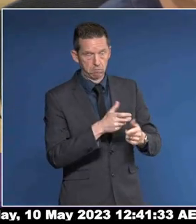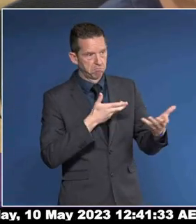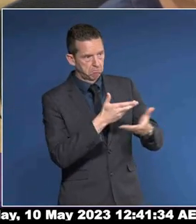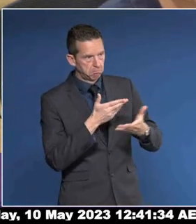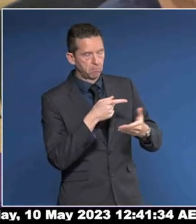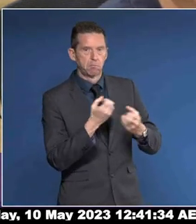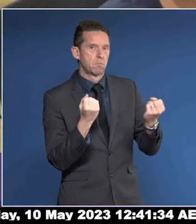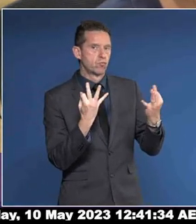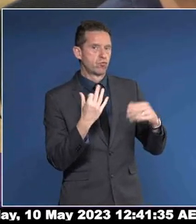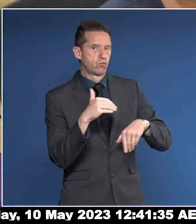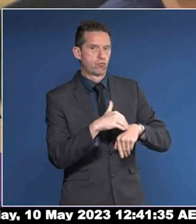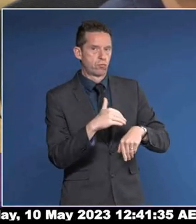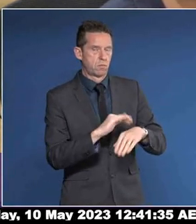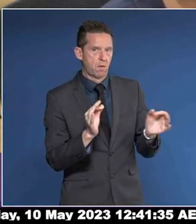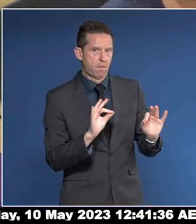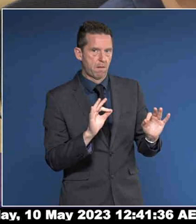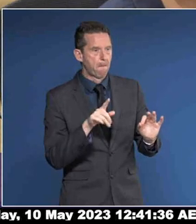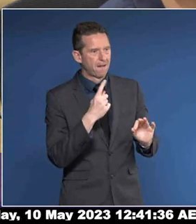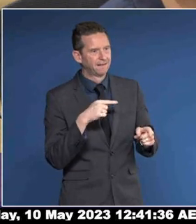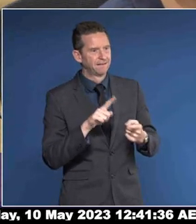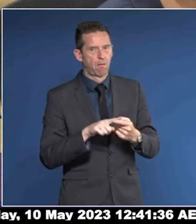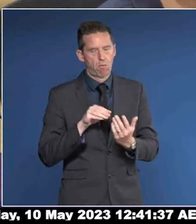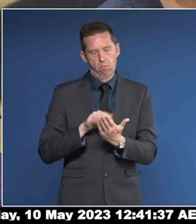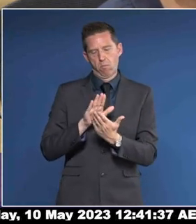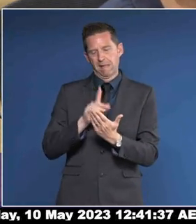identified but you're recording that you have engaged with that person and the nature